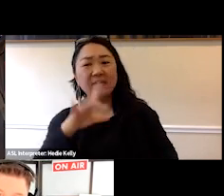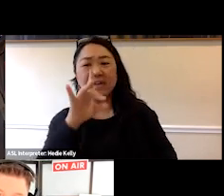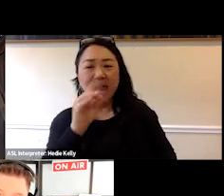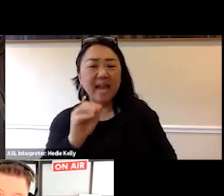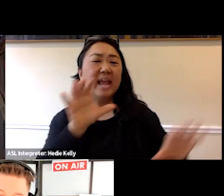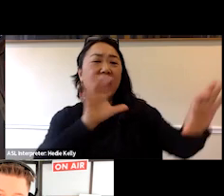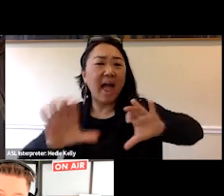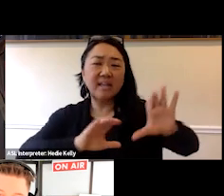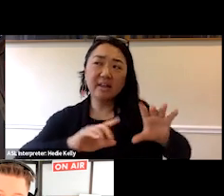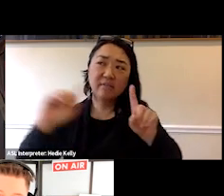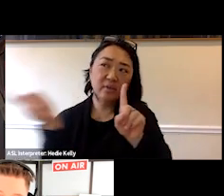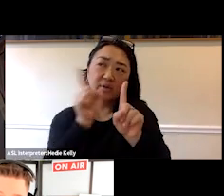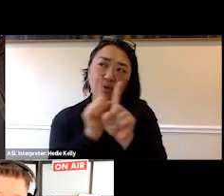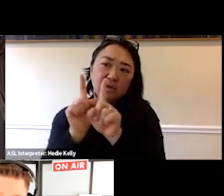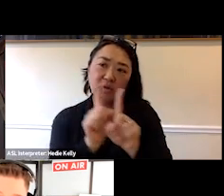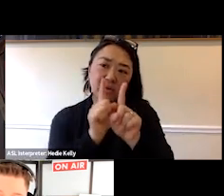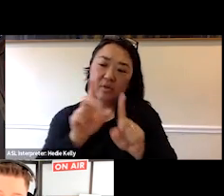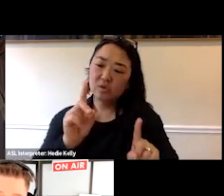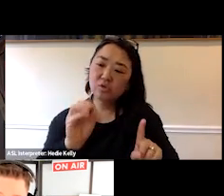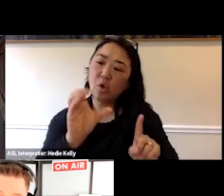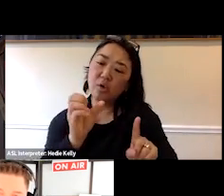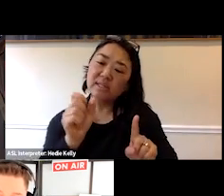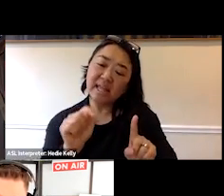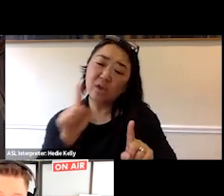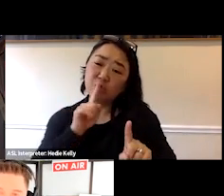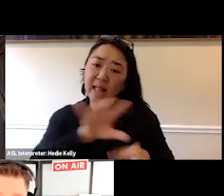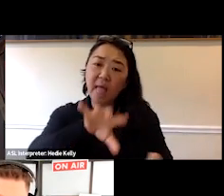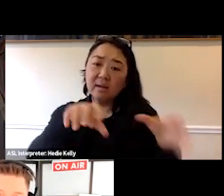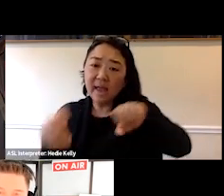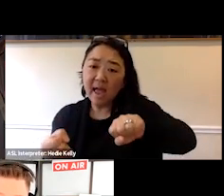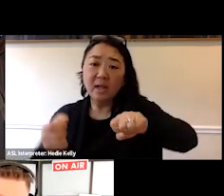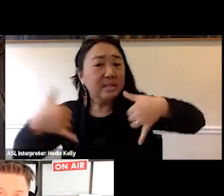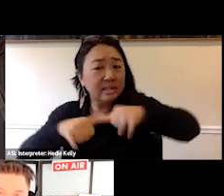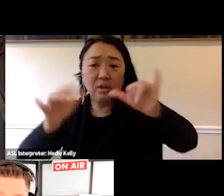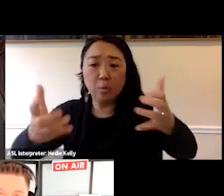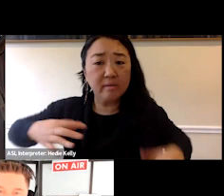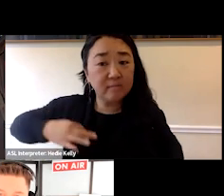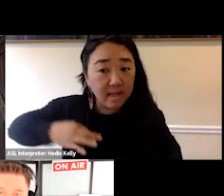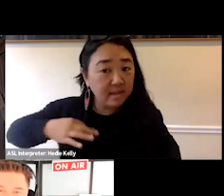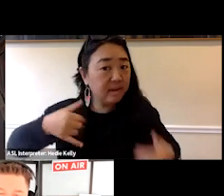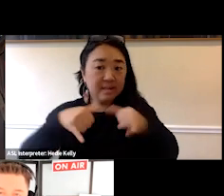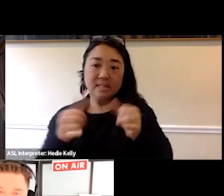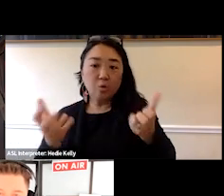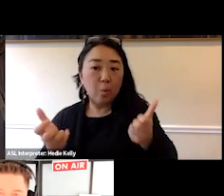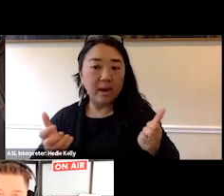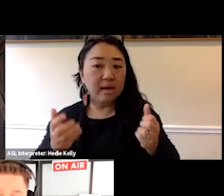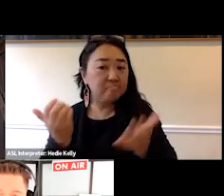who are in lockdown who still want to volunteer and they still want to help. And my question to them was,